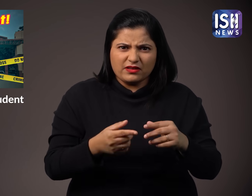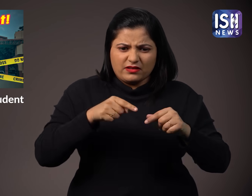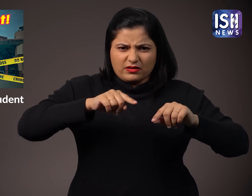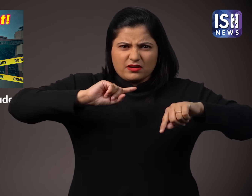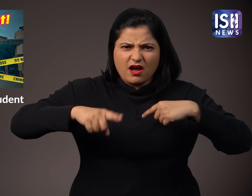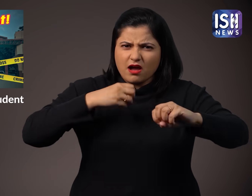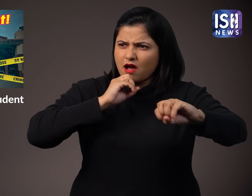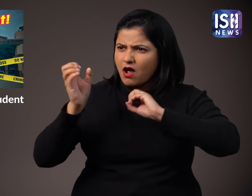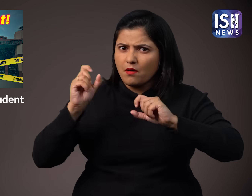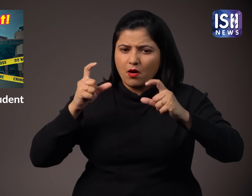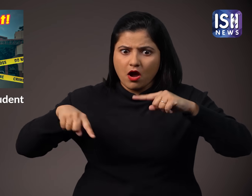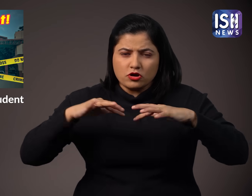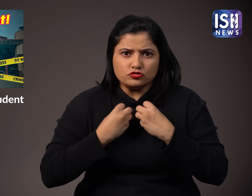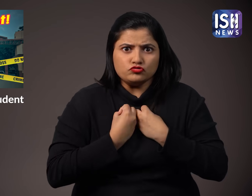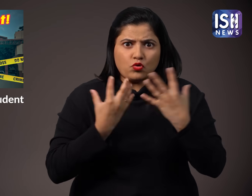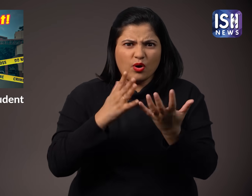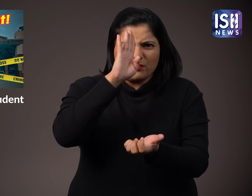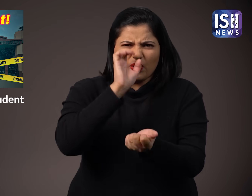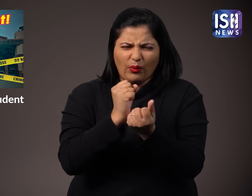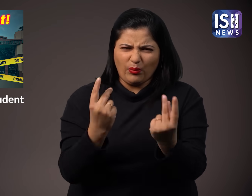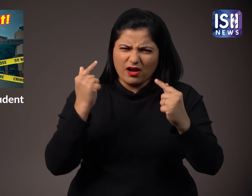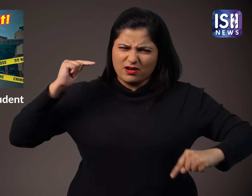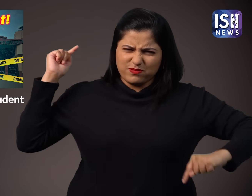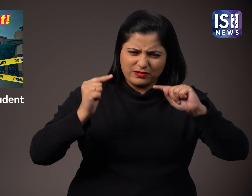After the incident, a huge alarm was raised, people were shocked and the police was immediately called.